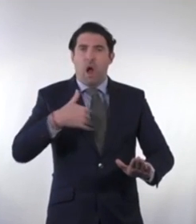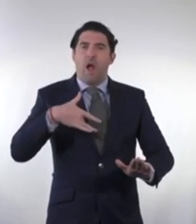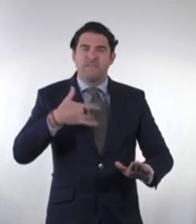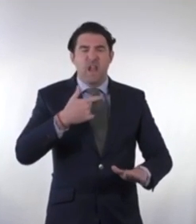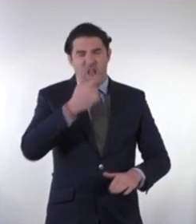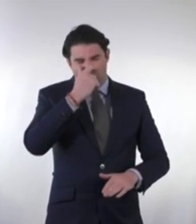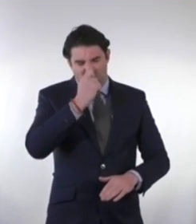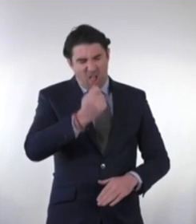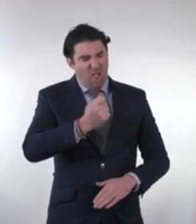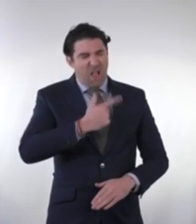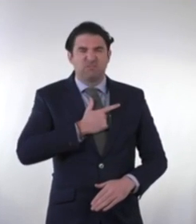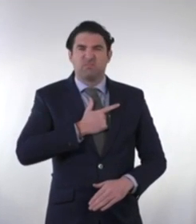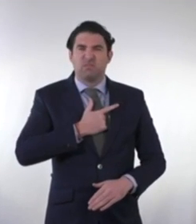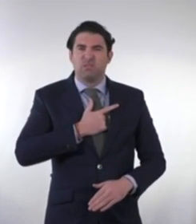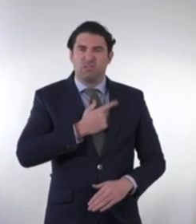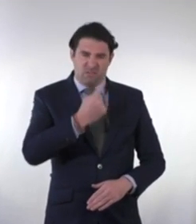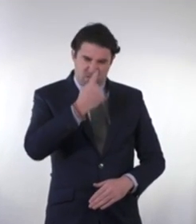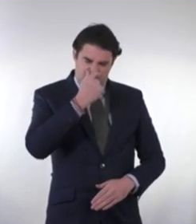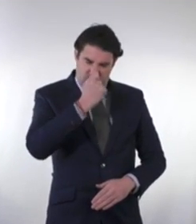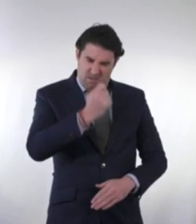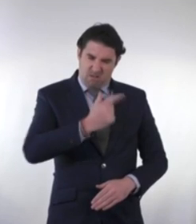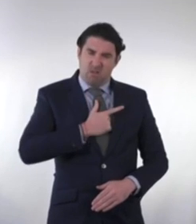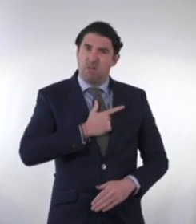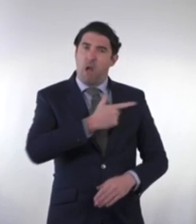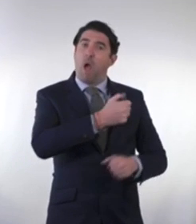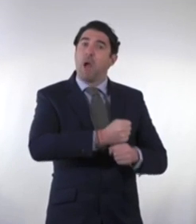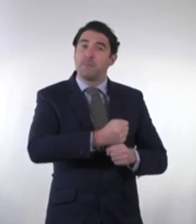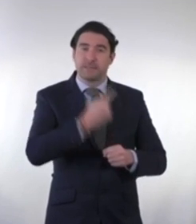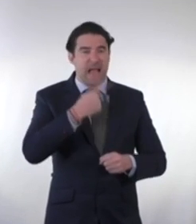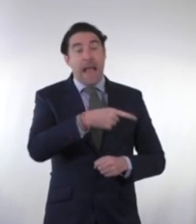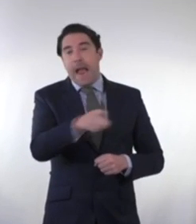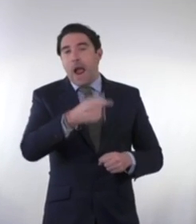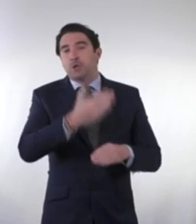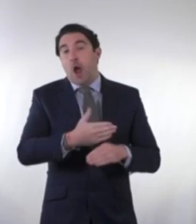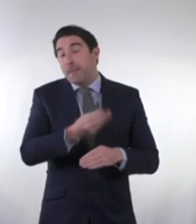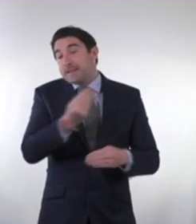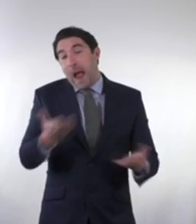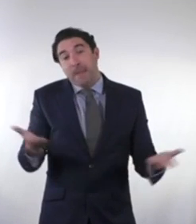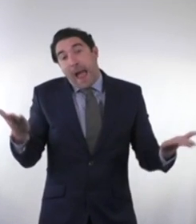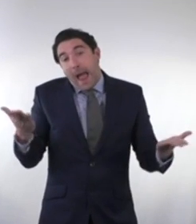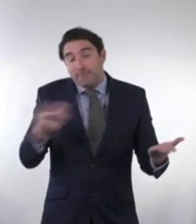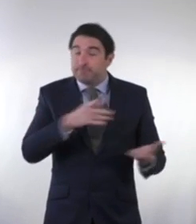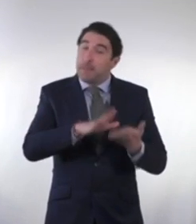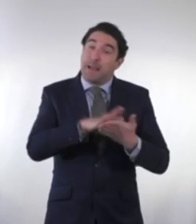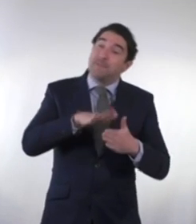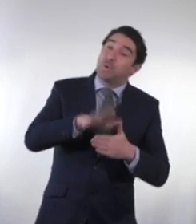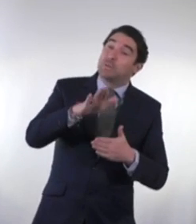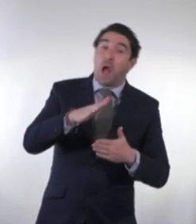symptoms; and where local measures need to be in place, look at the website and follow that advice.